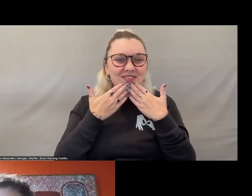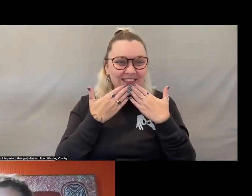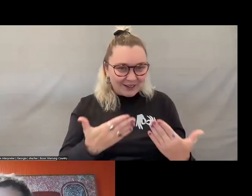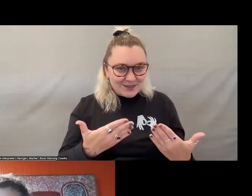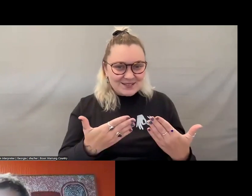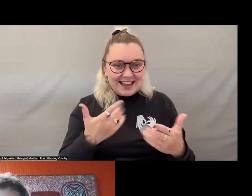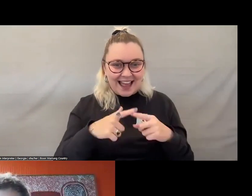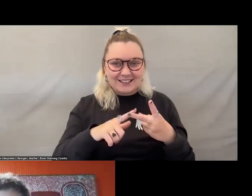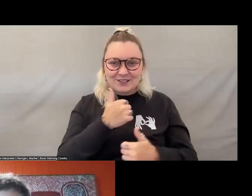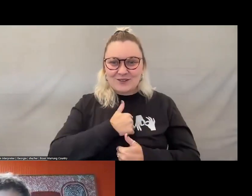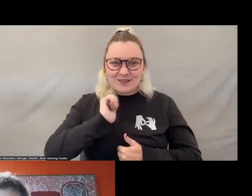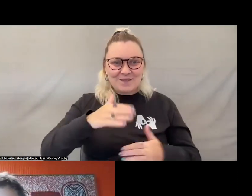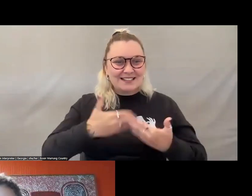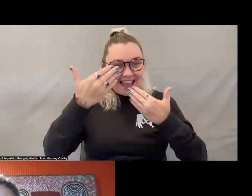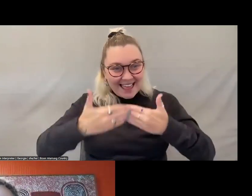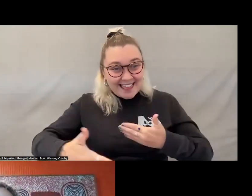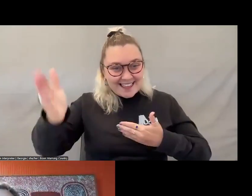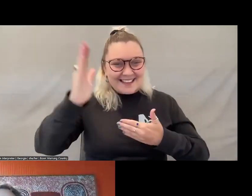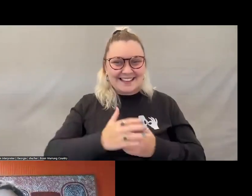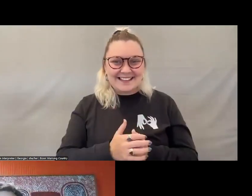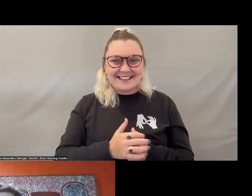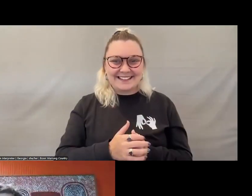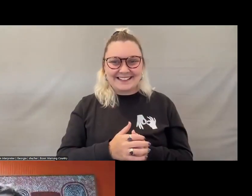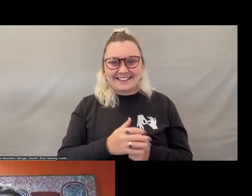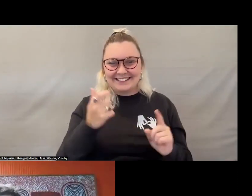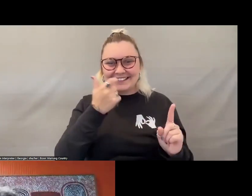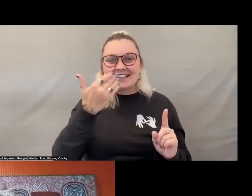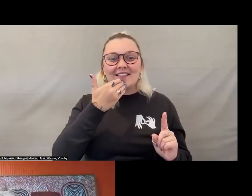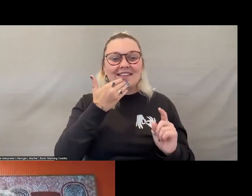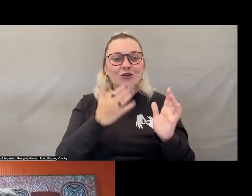Enjoy the rest of your day. >> Thank you Matt and thank everyone